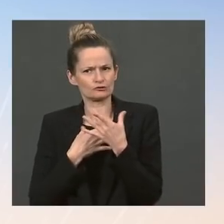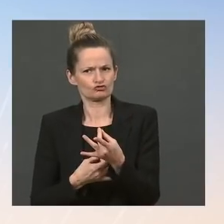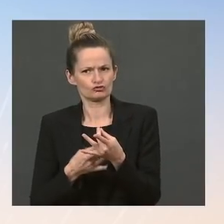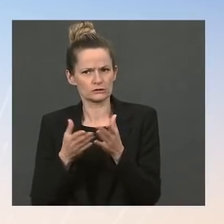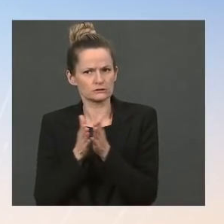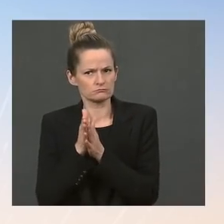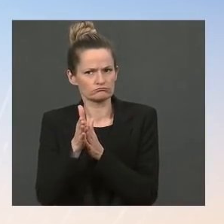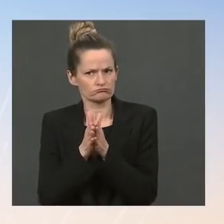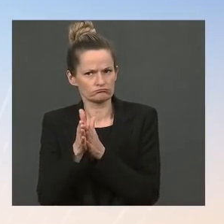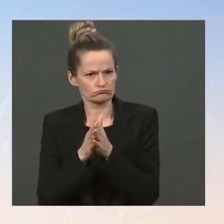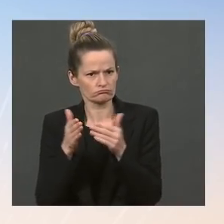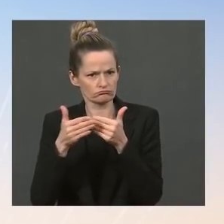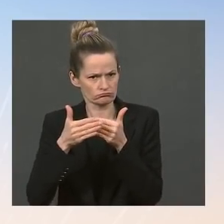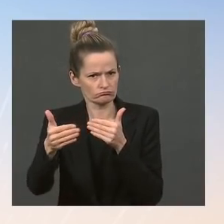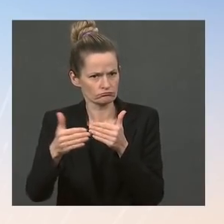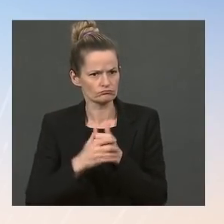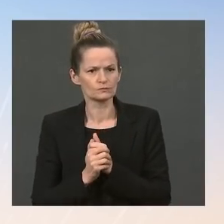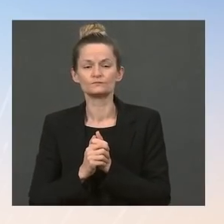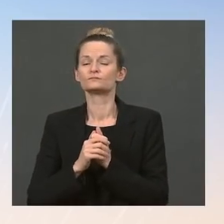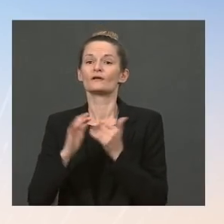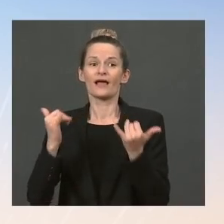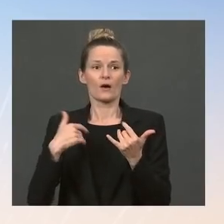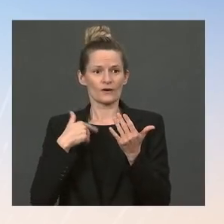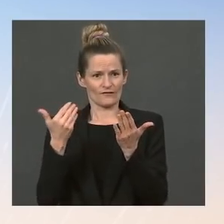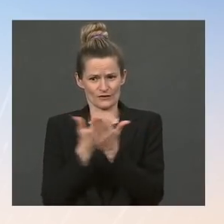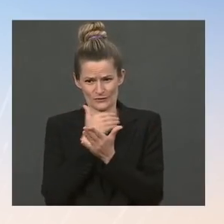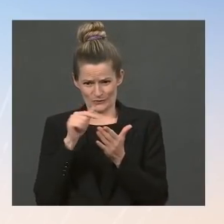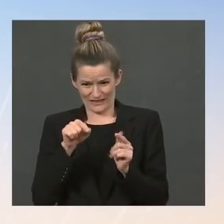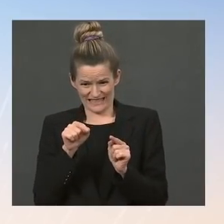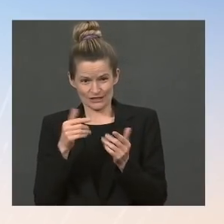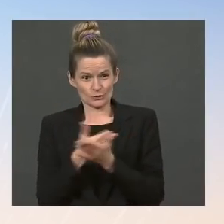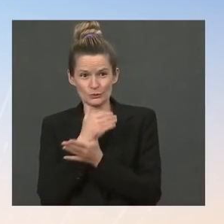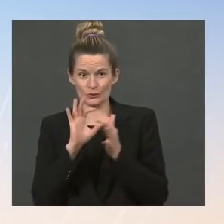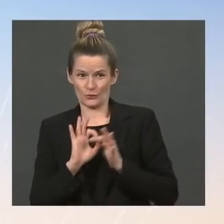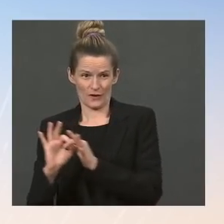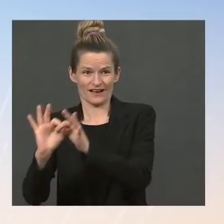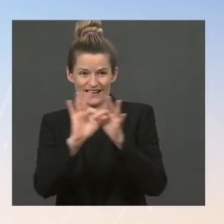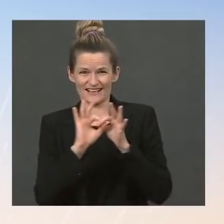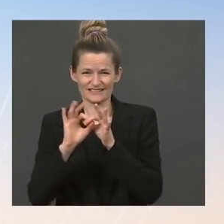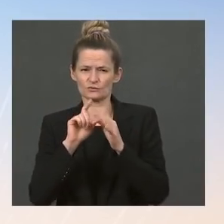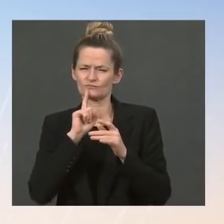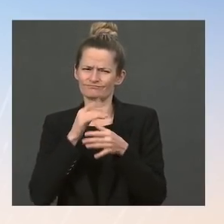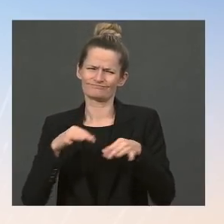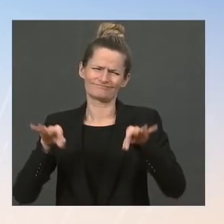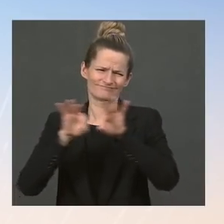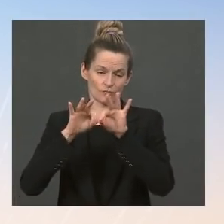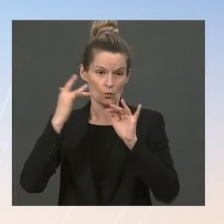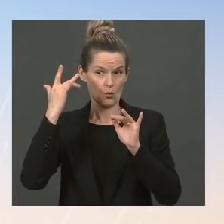is especially important given the changing strategic environment in the region. We will continue to work with our allies and partners,